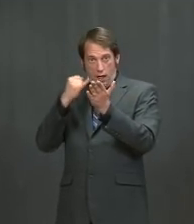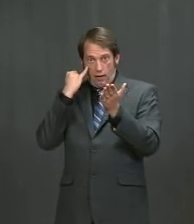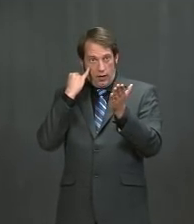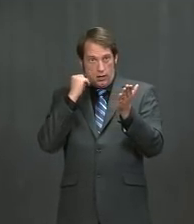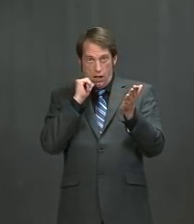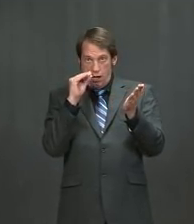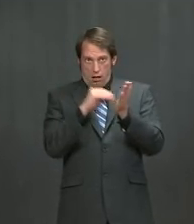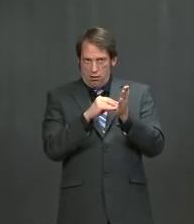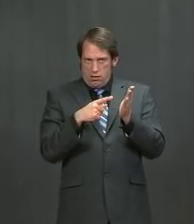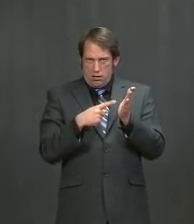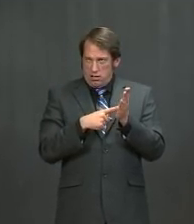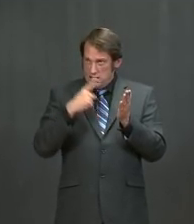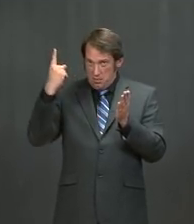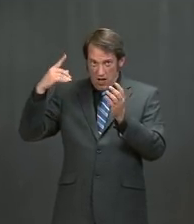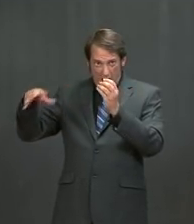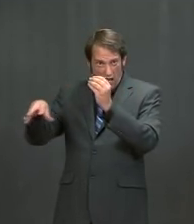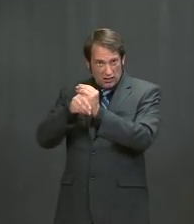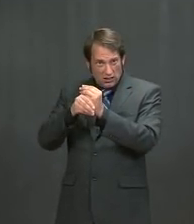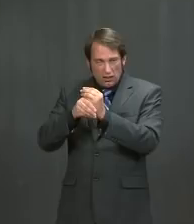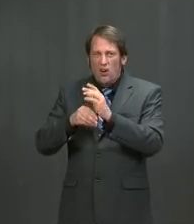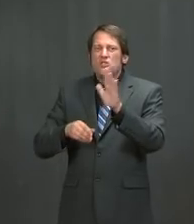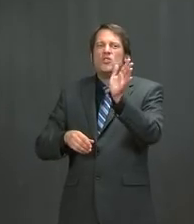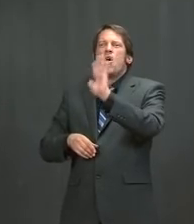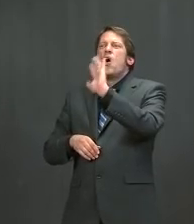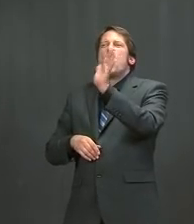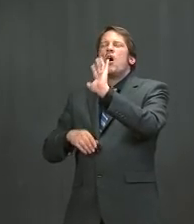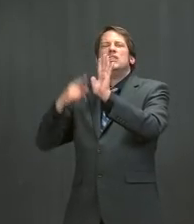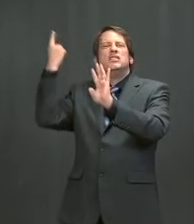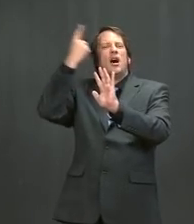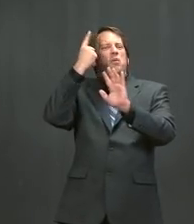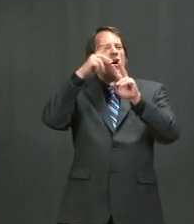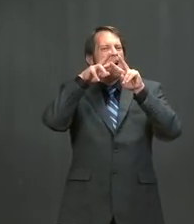or is claiming to have gone through it, and added it up and came up with $1 trillion